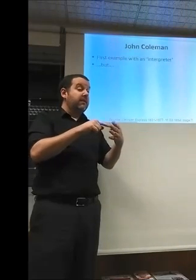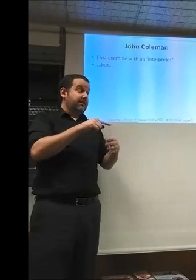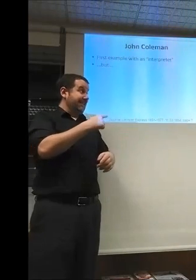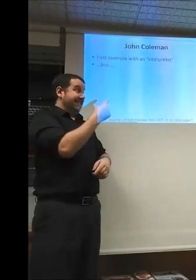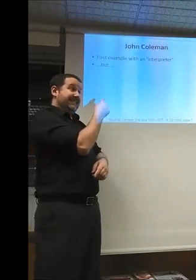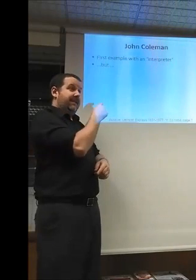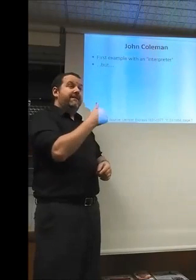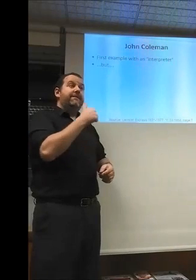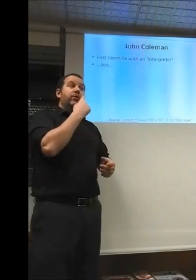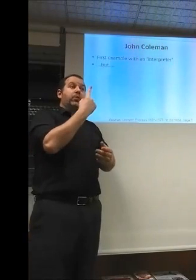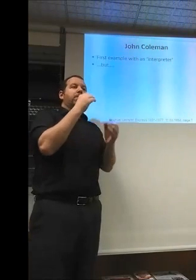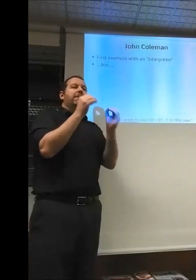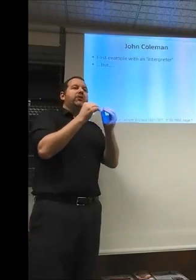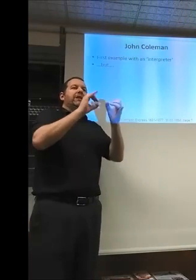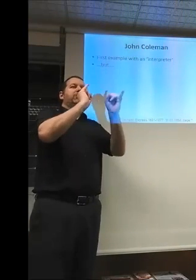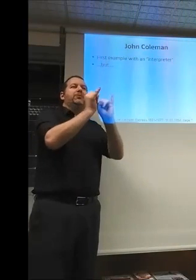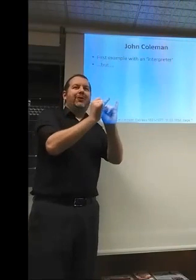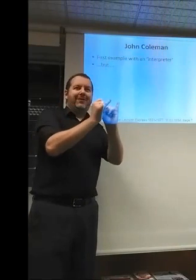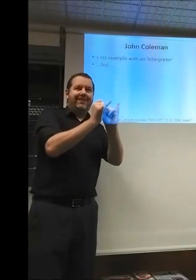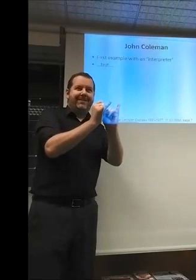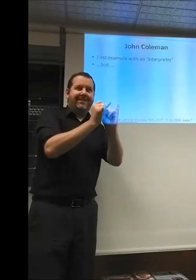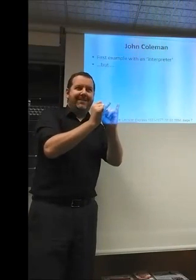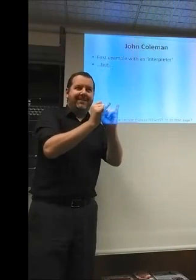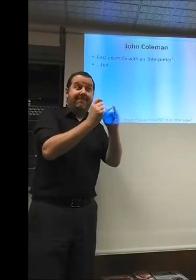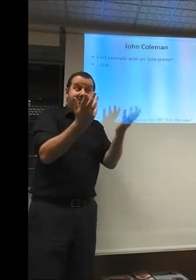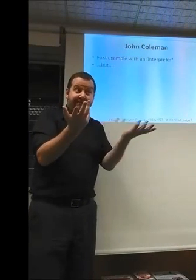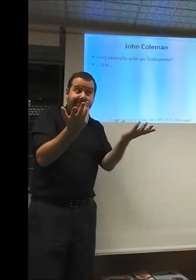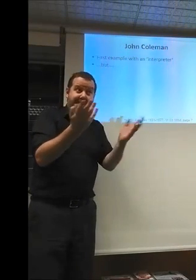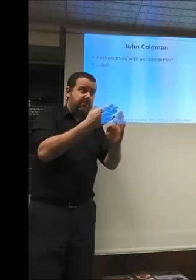a poorhouse, or a workhouse.